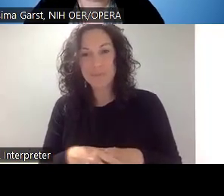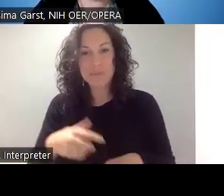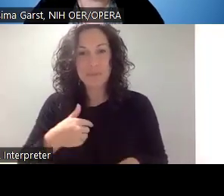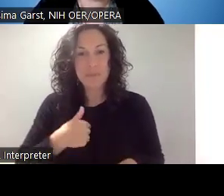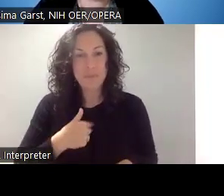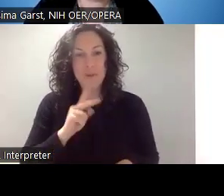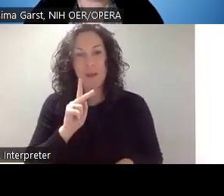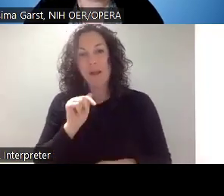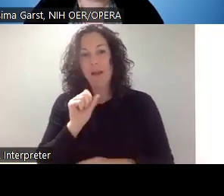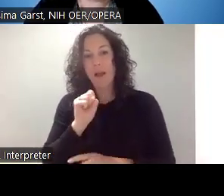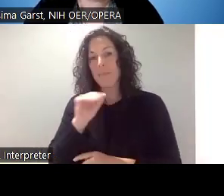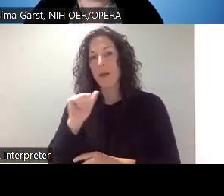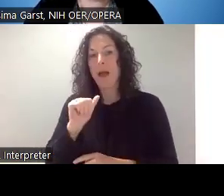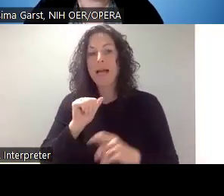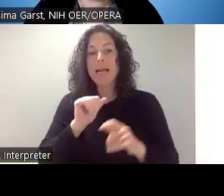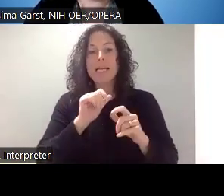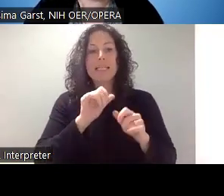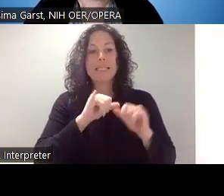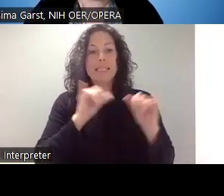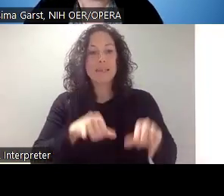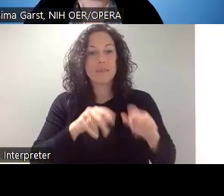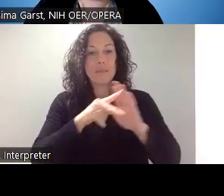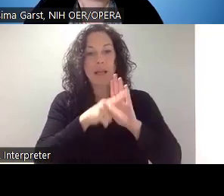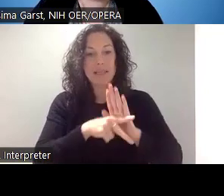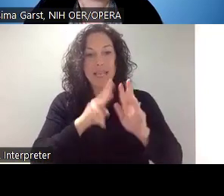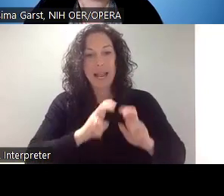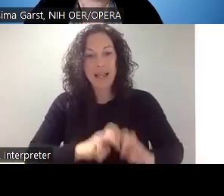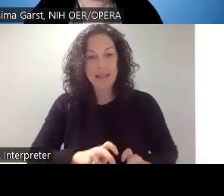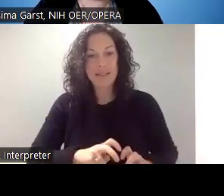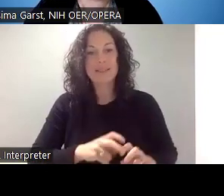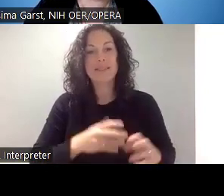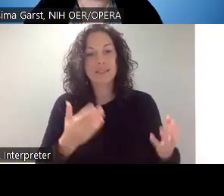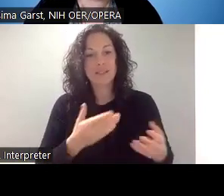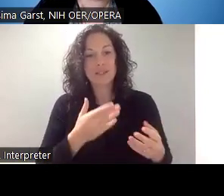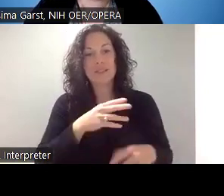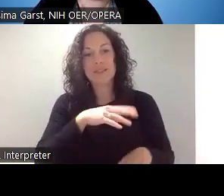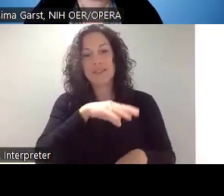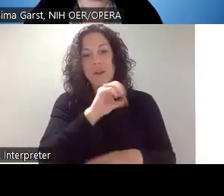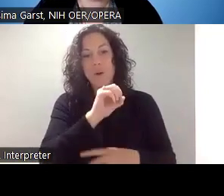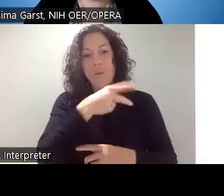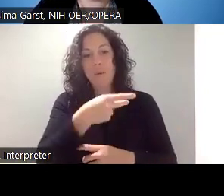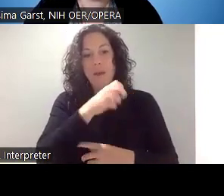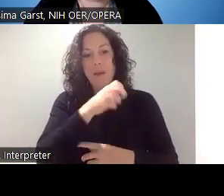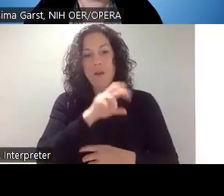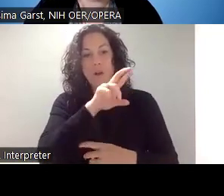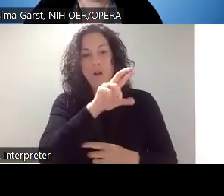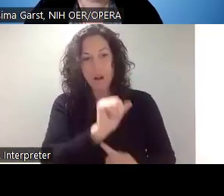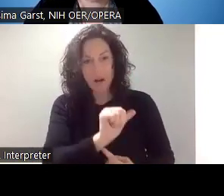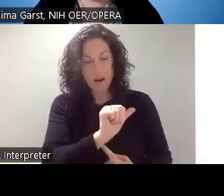a Systems Policy Analyst in the NIH Office of Policy for Extra Research Administration, or OPERA.